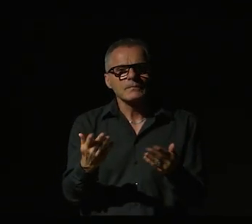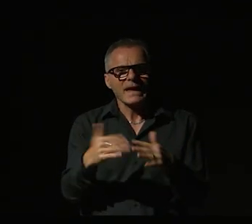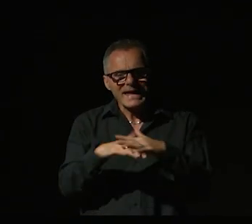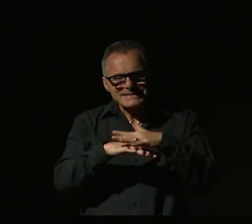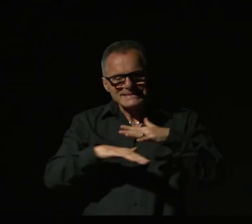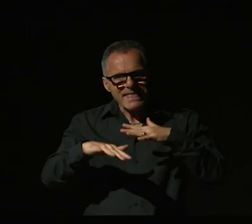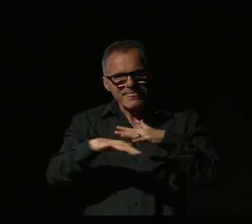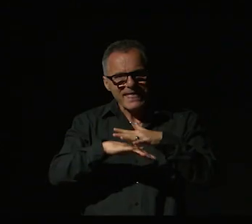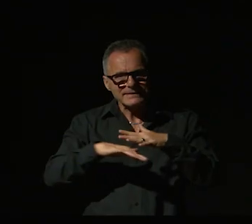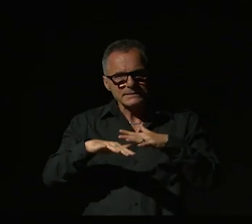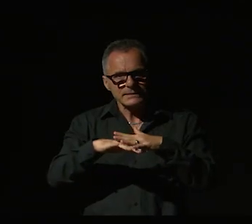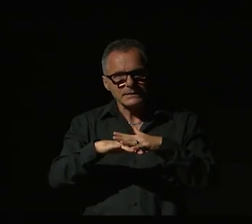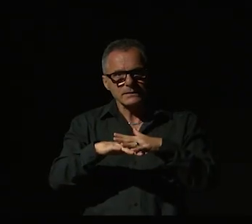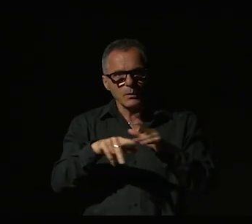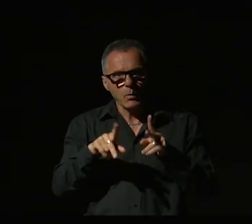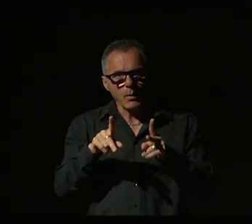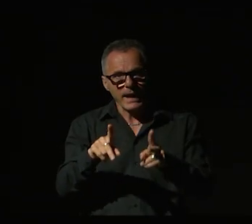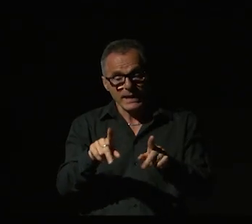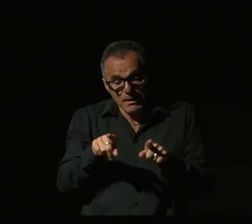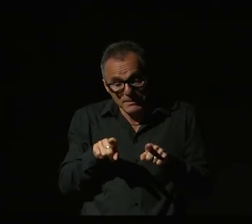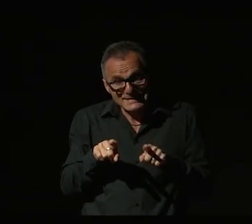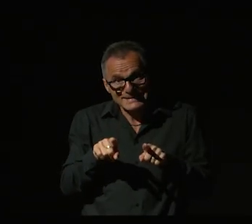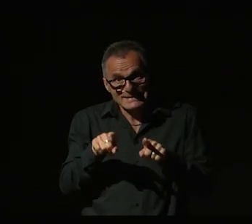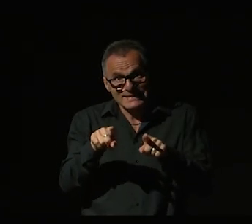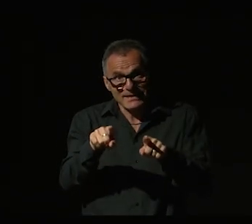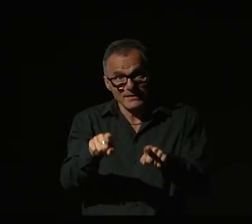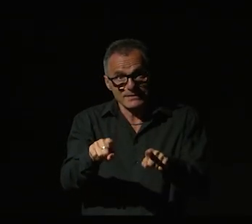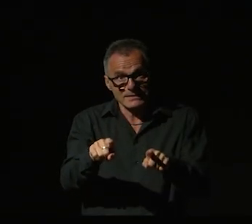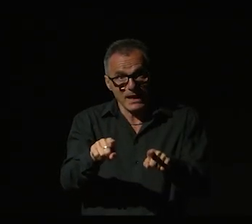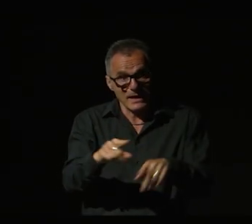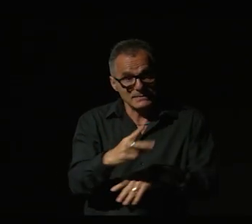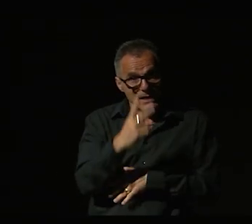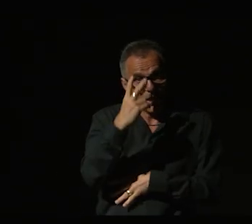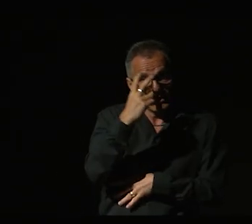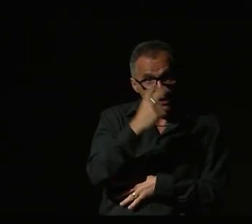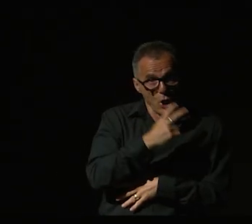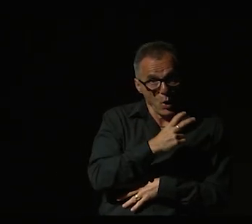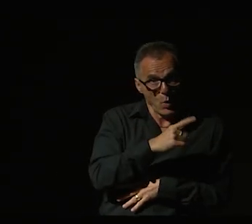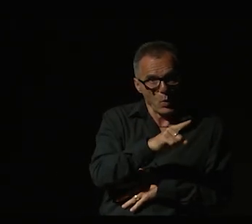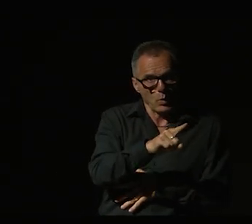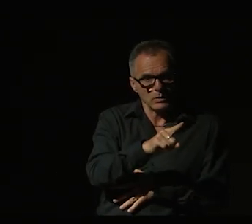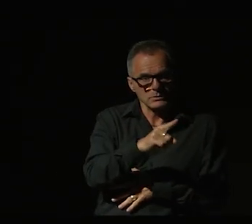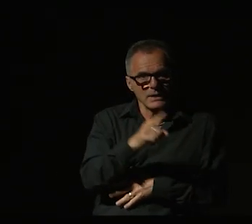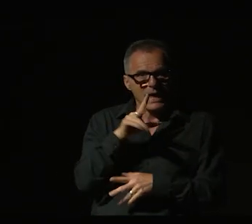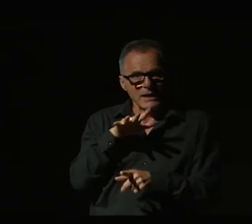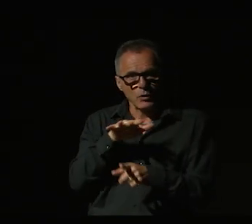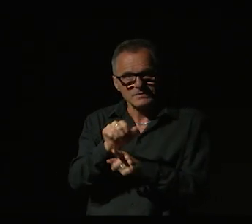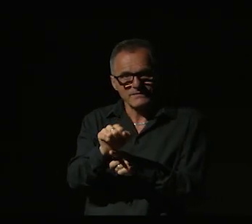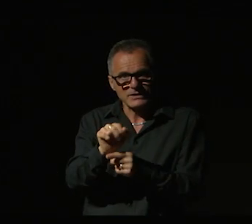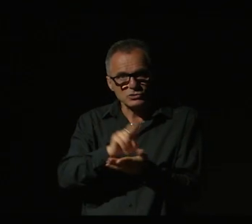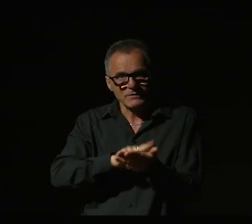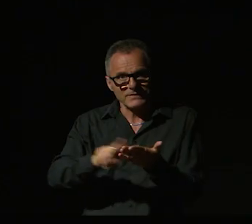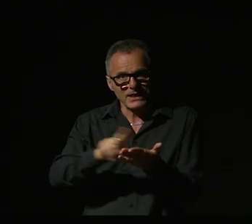to synthesise the idealised forms of Antiquity with the observation of nature, creating a new visual language